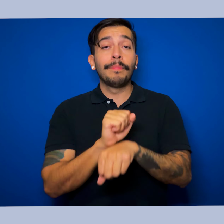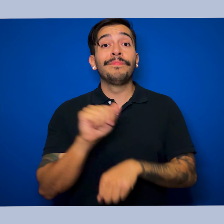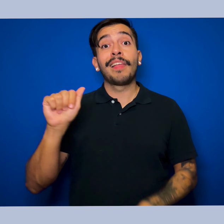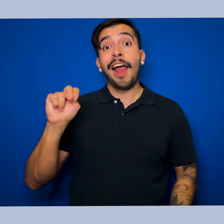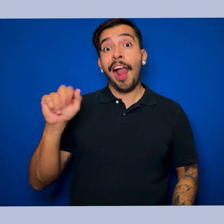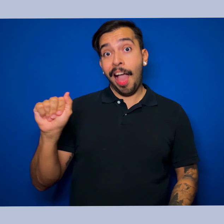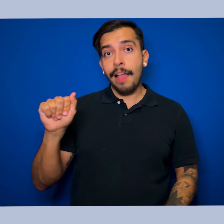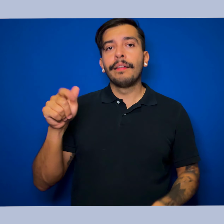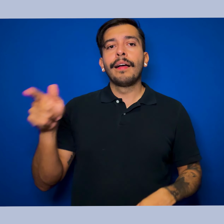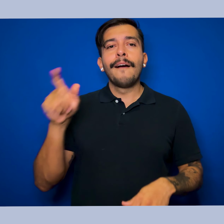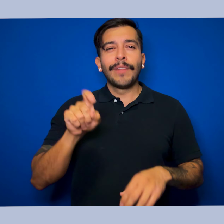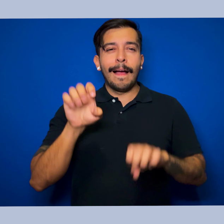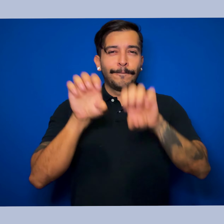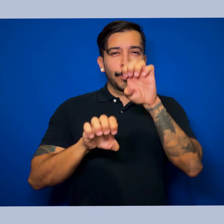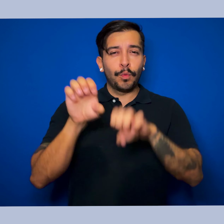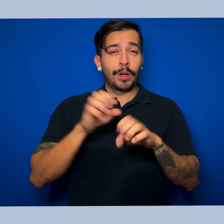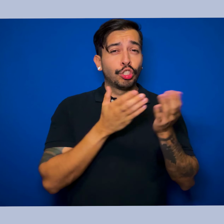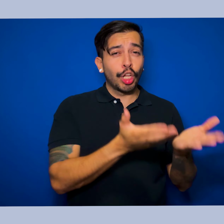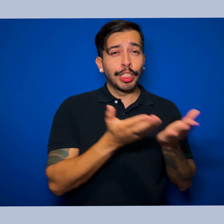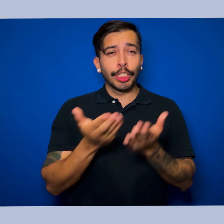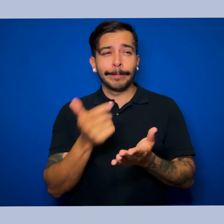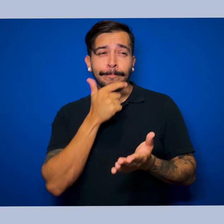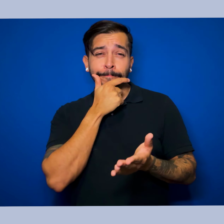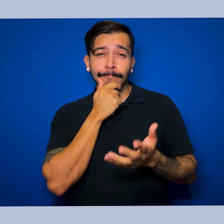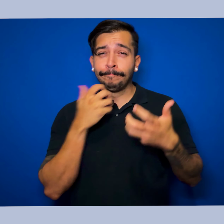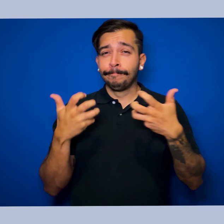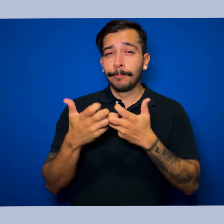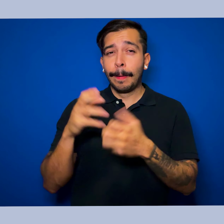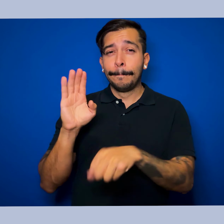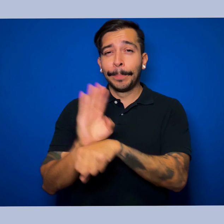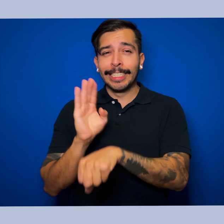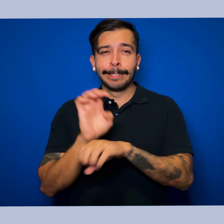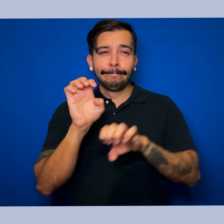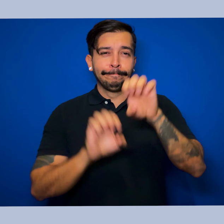Anna will then need to evaluate whether his suggestions work for the business.